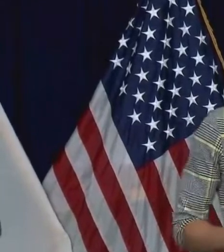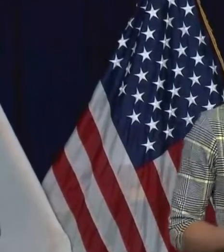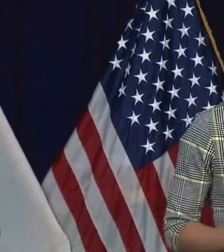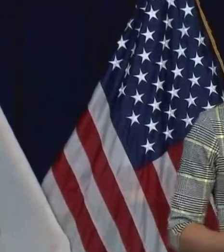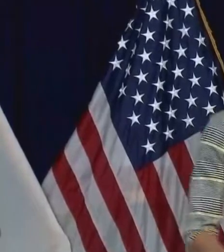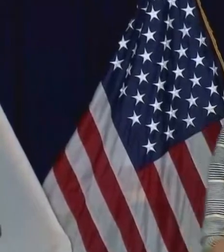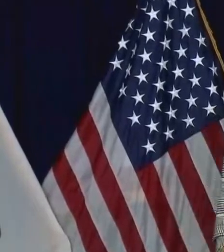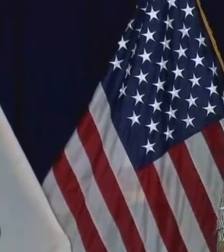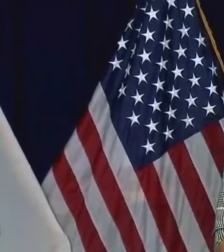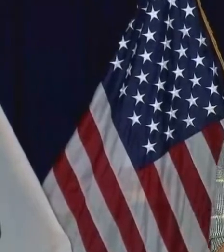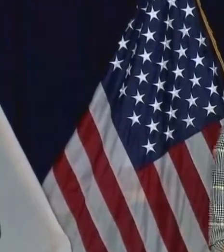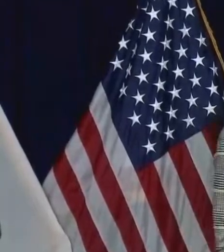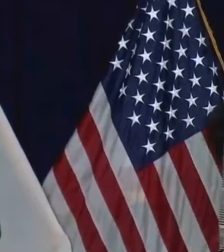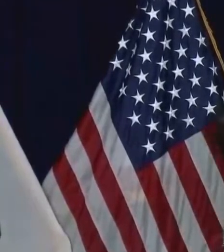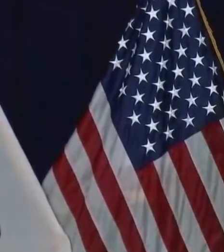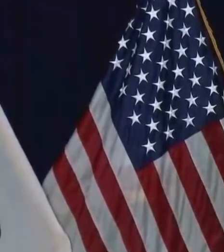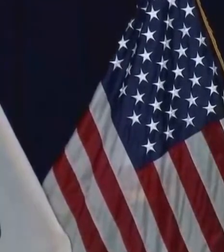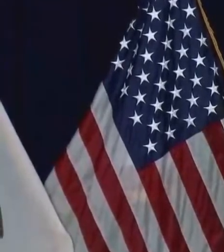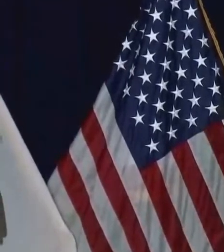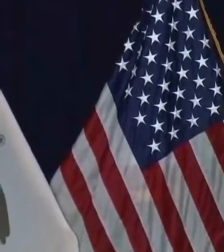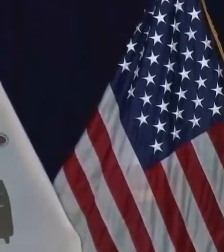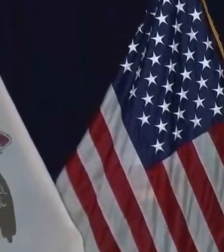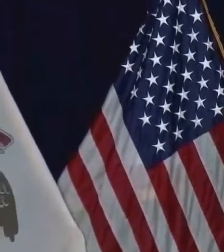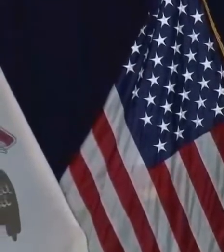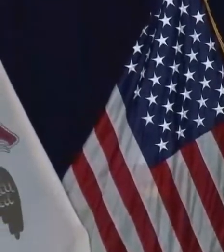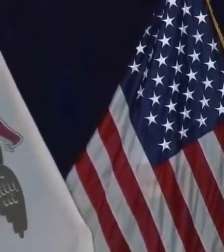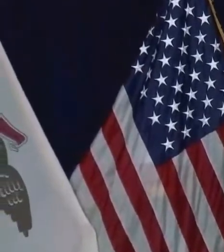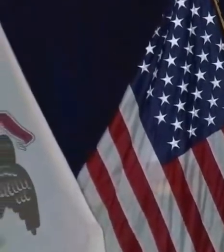And with that I will turn it